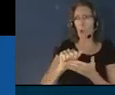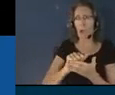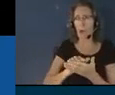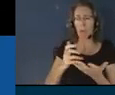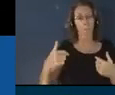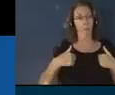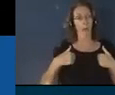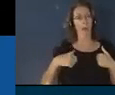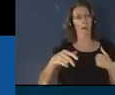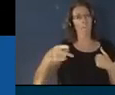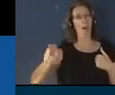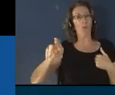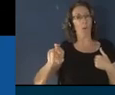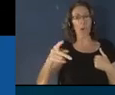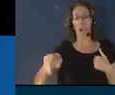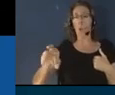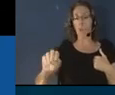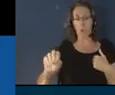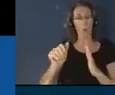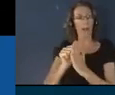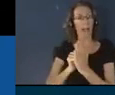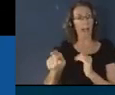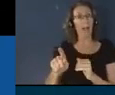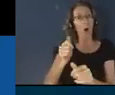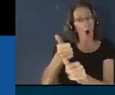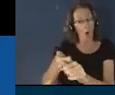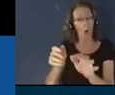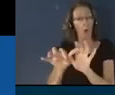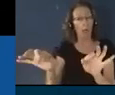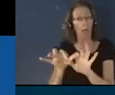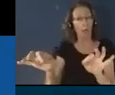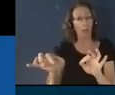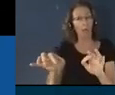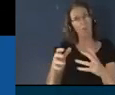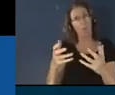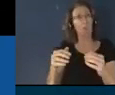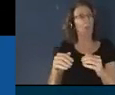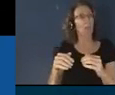account, um it will auto caption it within about 24 hours. It's not going to do it right away,